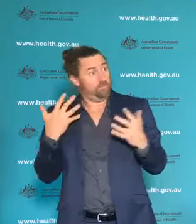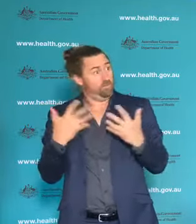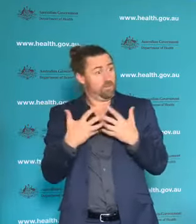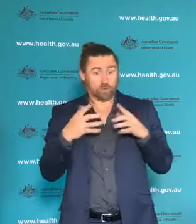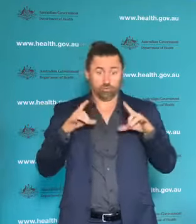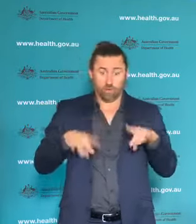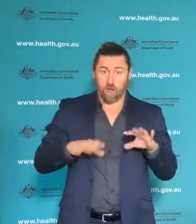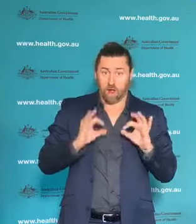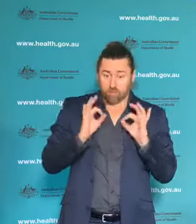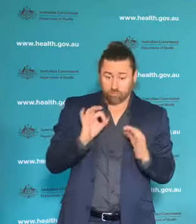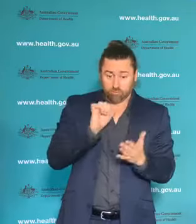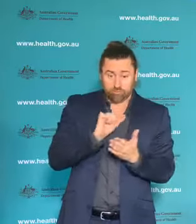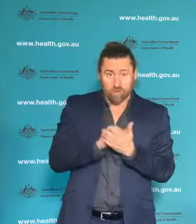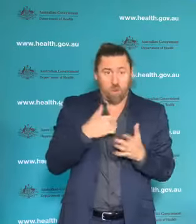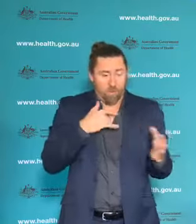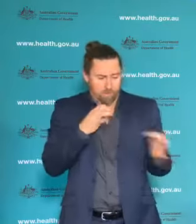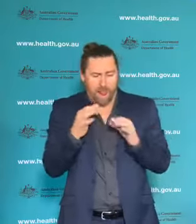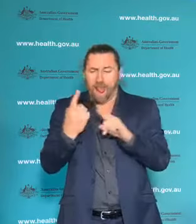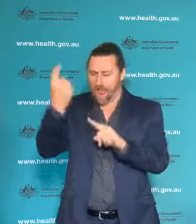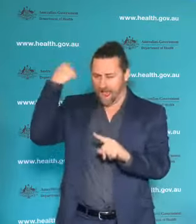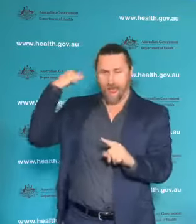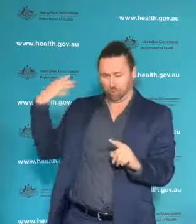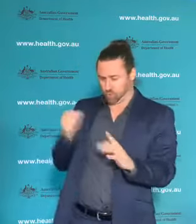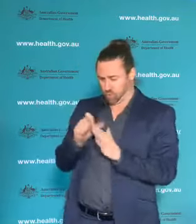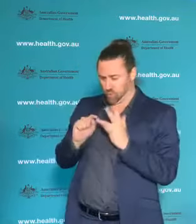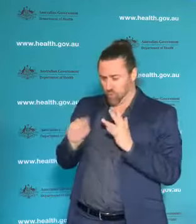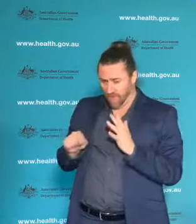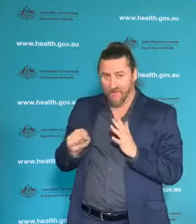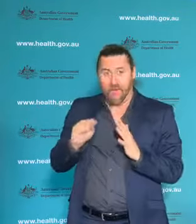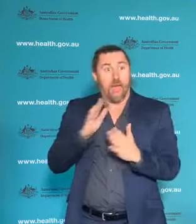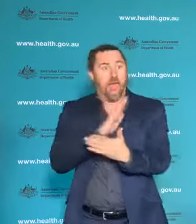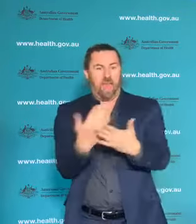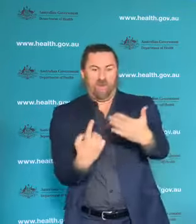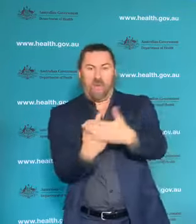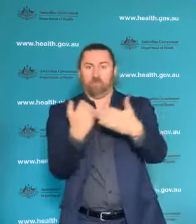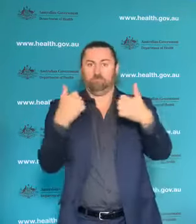Is it now doing what it was anticipated it would do? Thank you so the question is about the